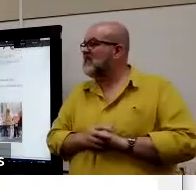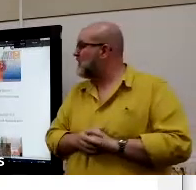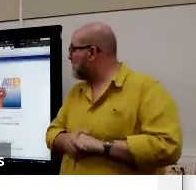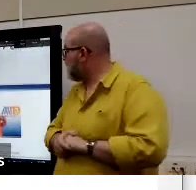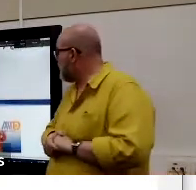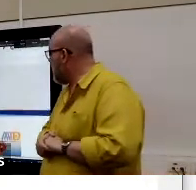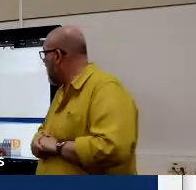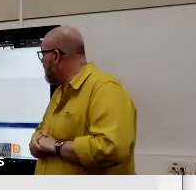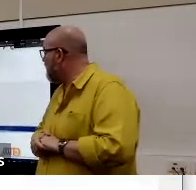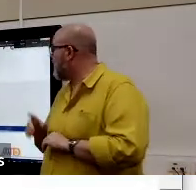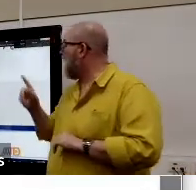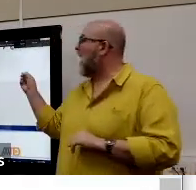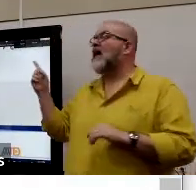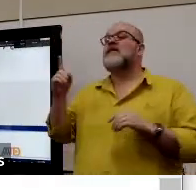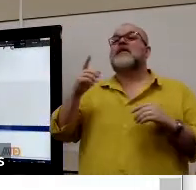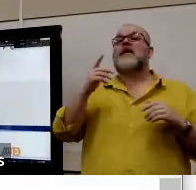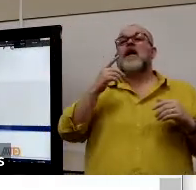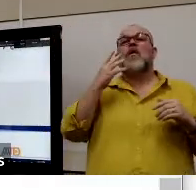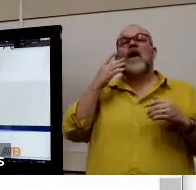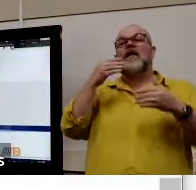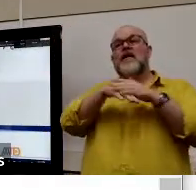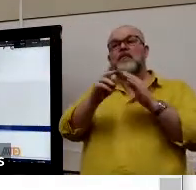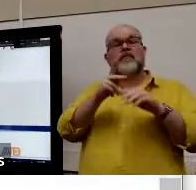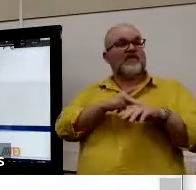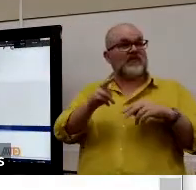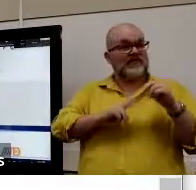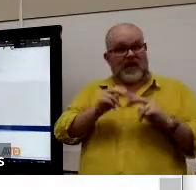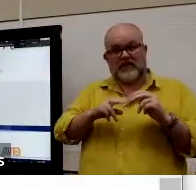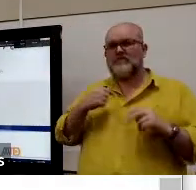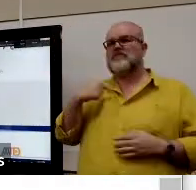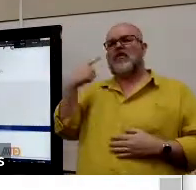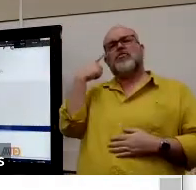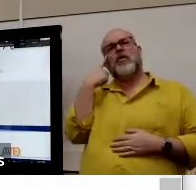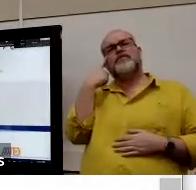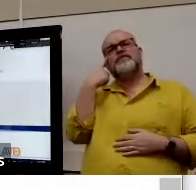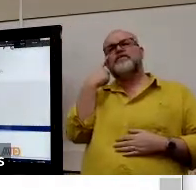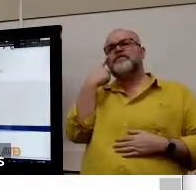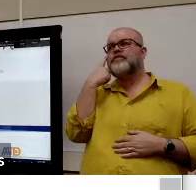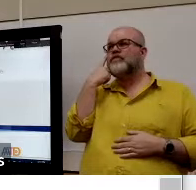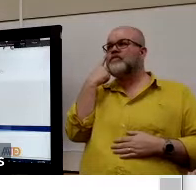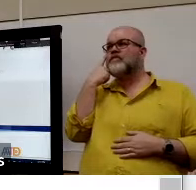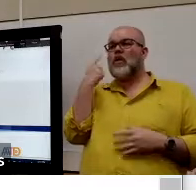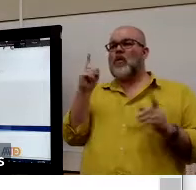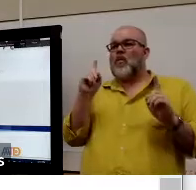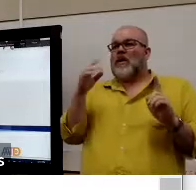and developing that information there. So when you get into the Professional Development I thought so what's the benefit?